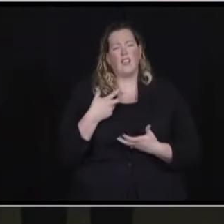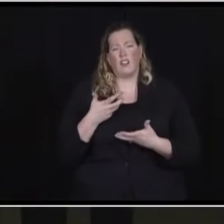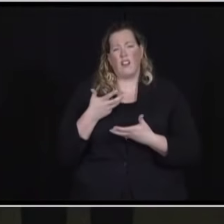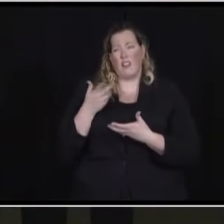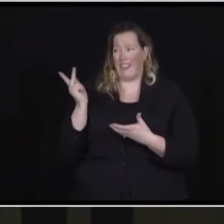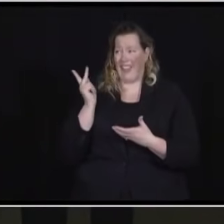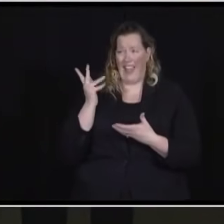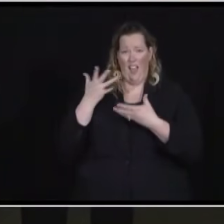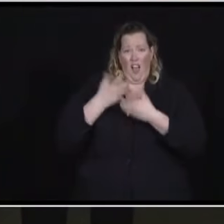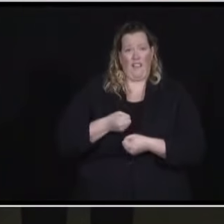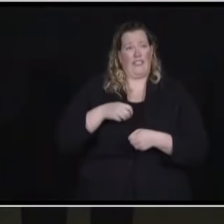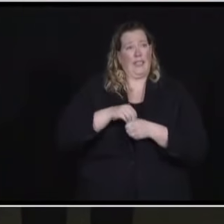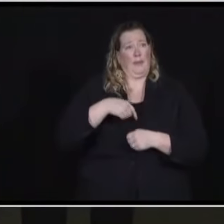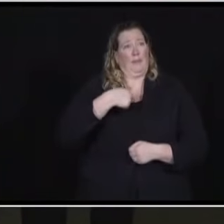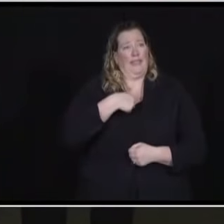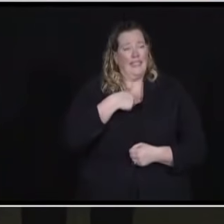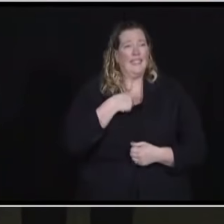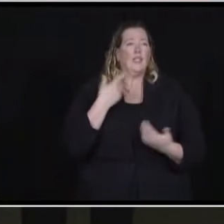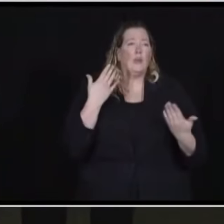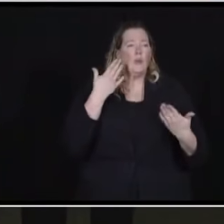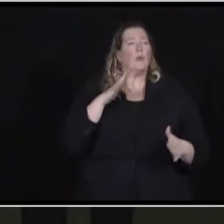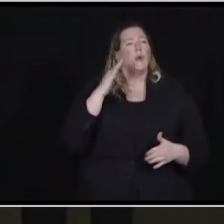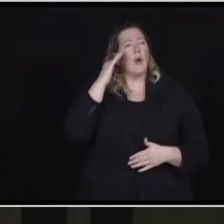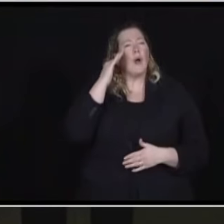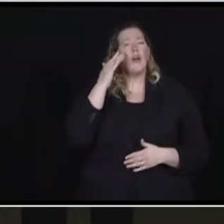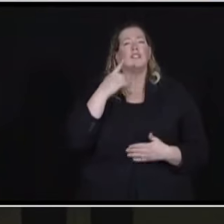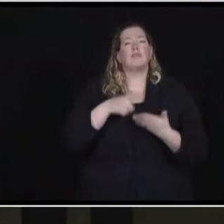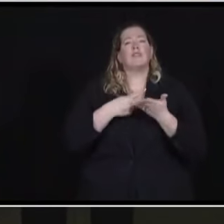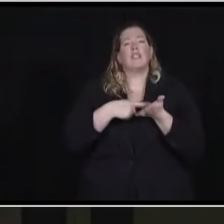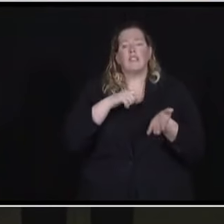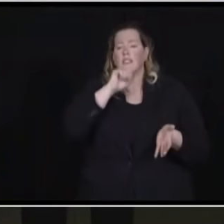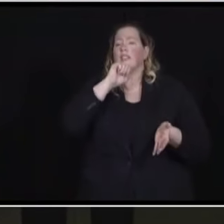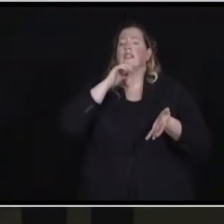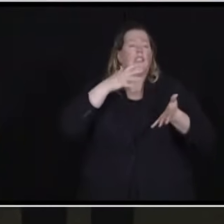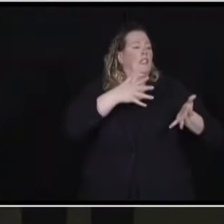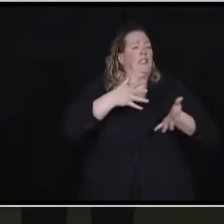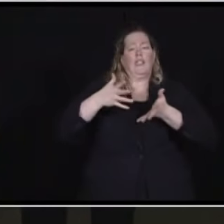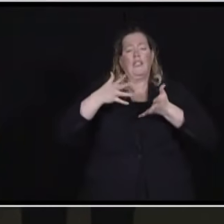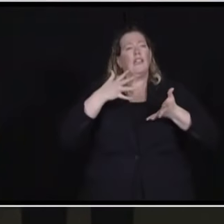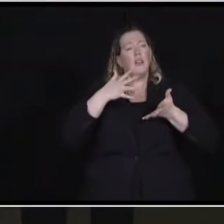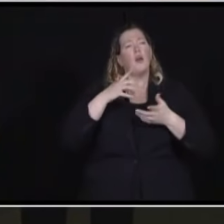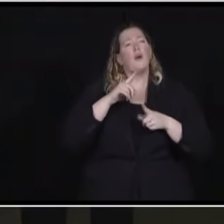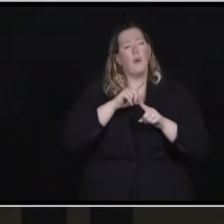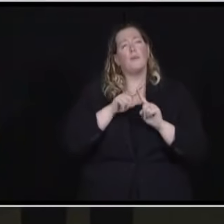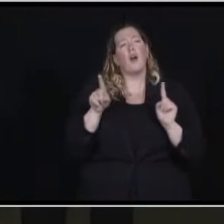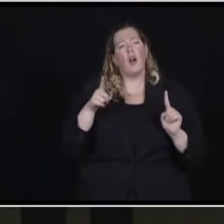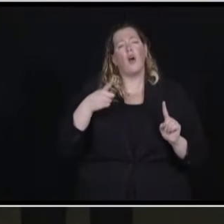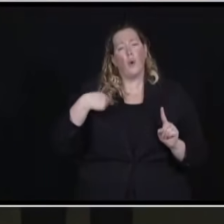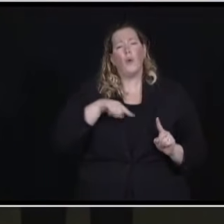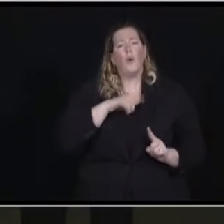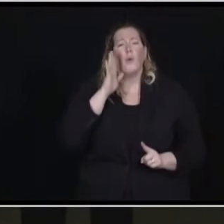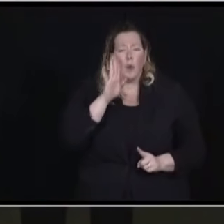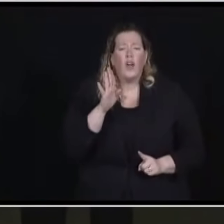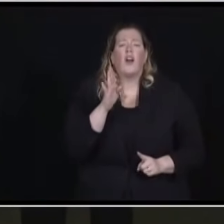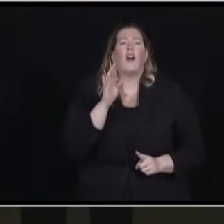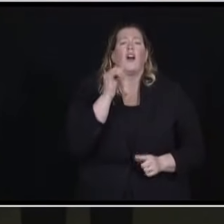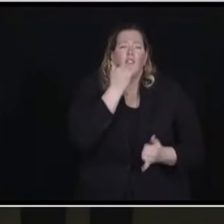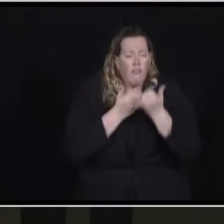here, talking to you, Bran I will use you as a mouthpiece hereto. I'm glad the premier and the minister had